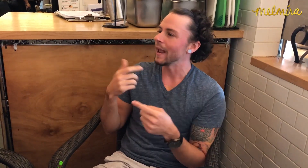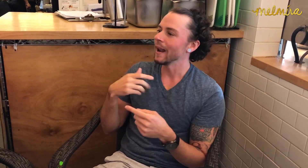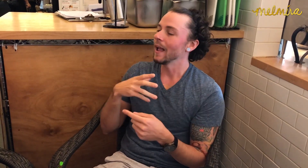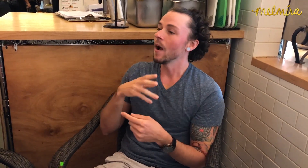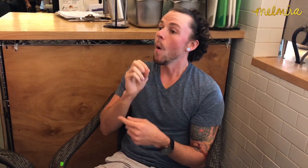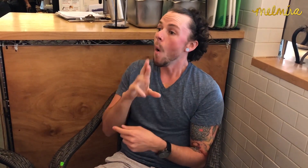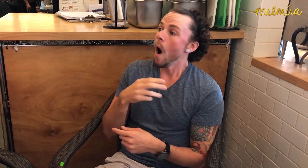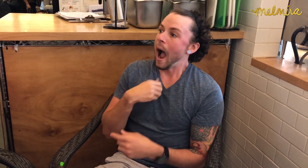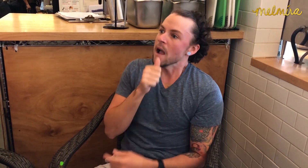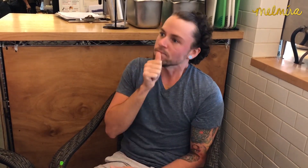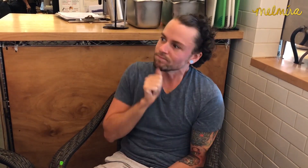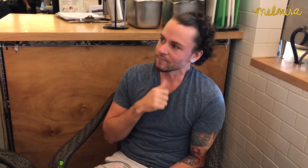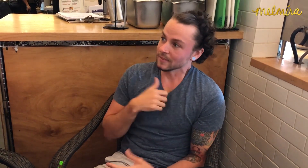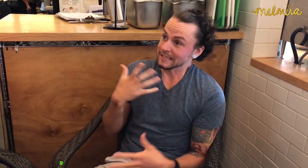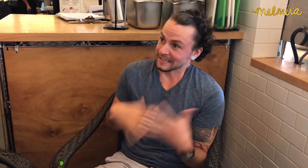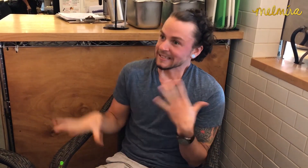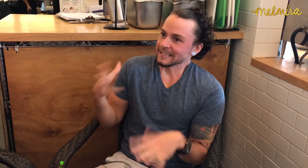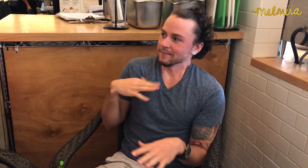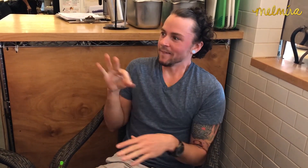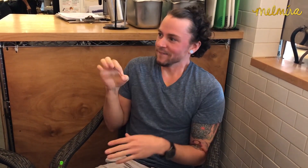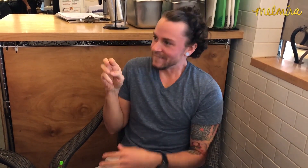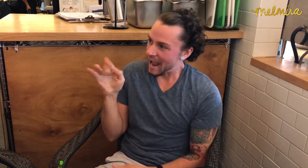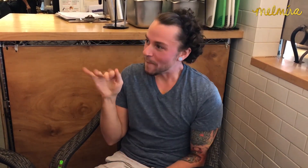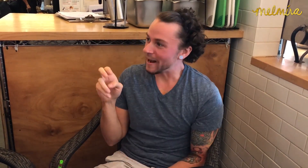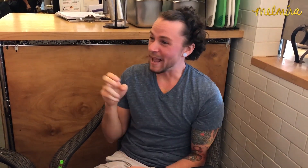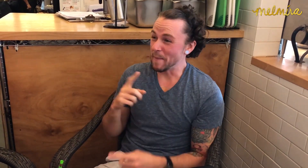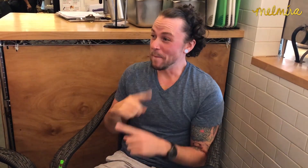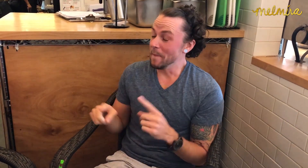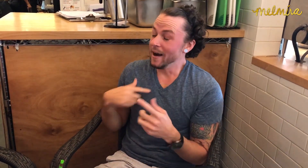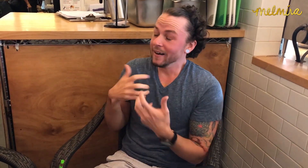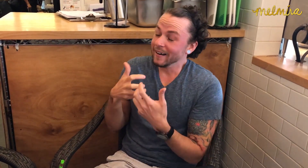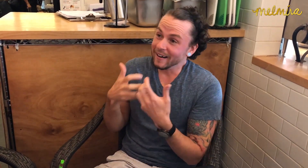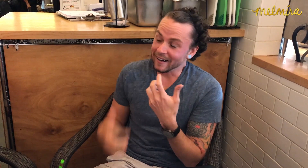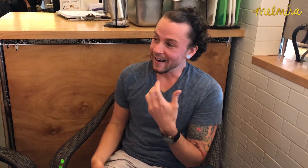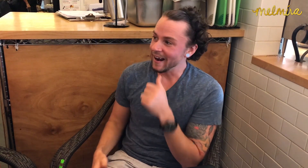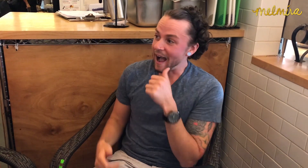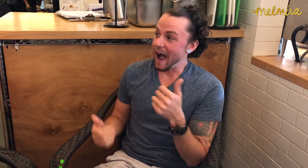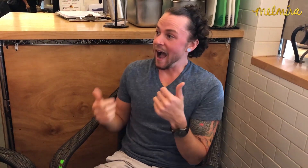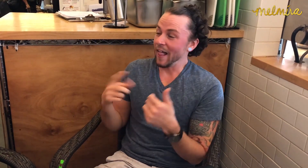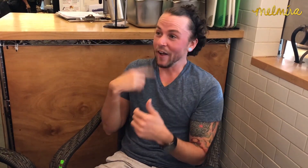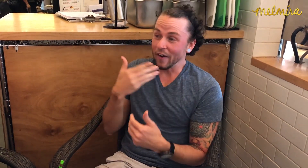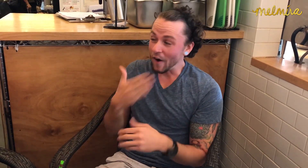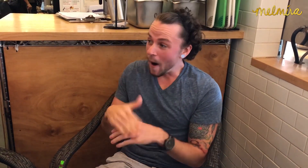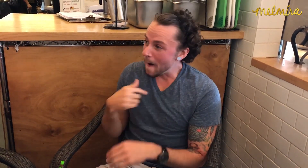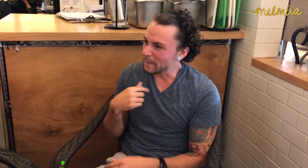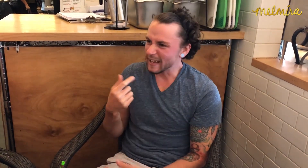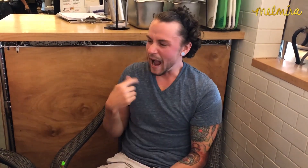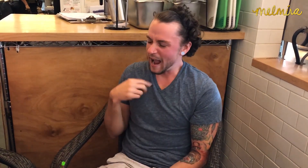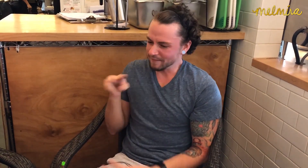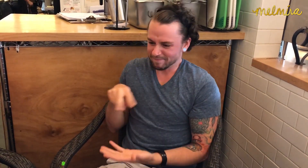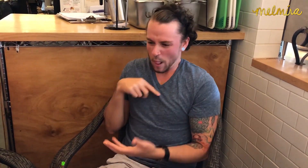If I had to dress femininely, I felt so out of place. It didn't look good on me.